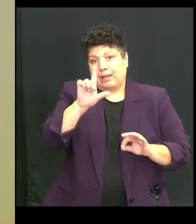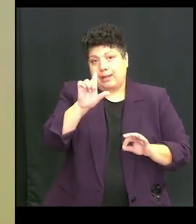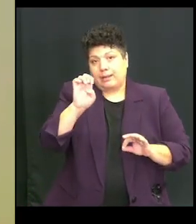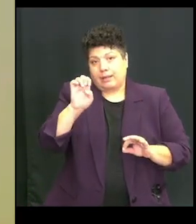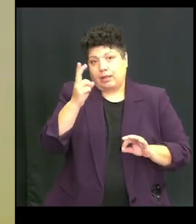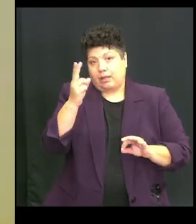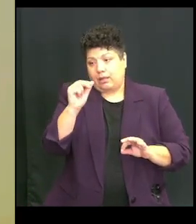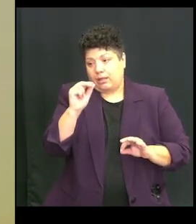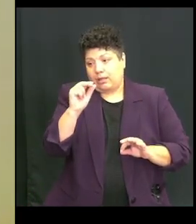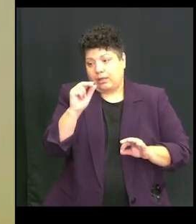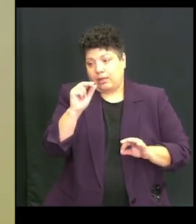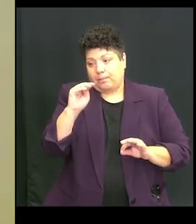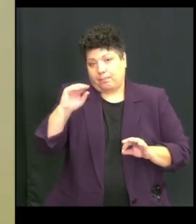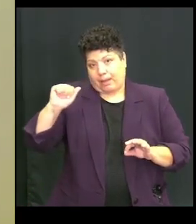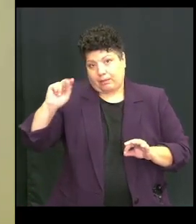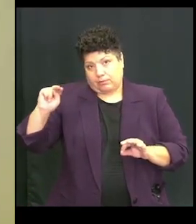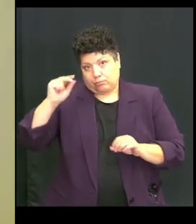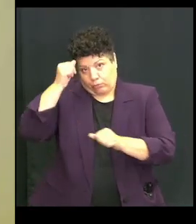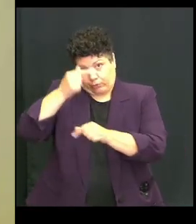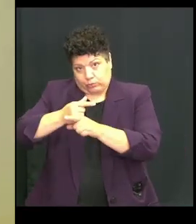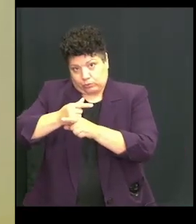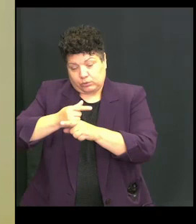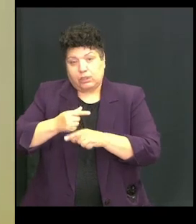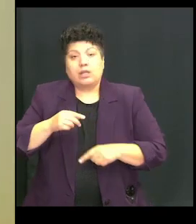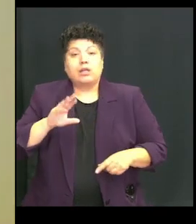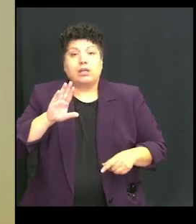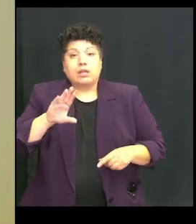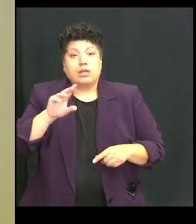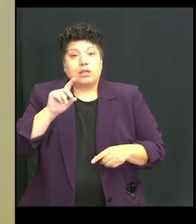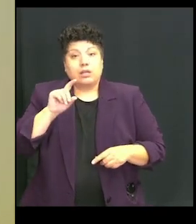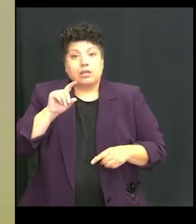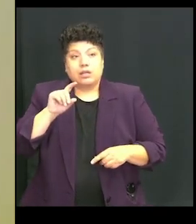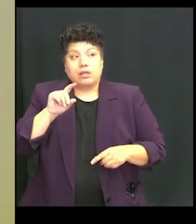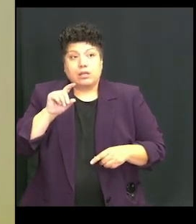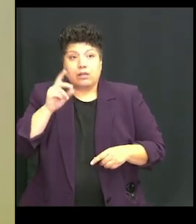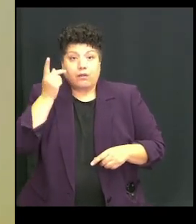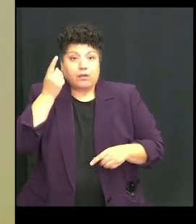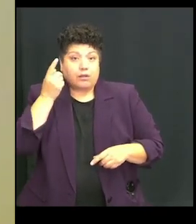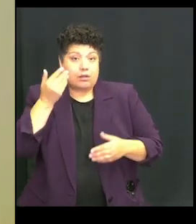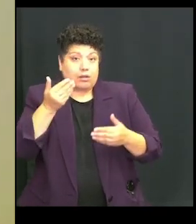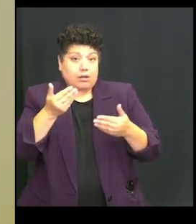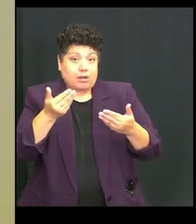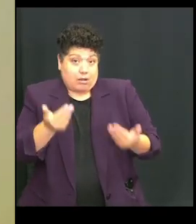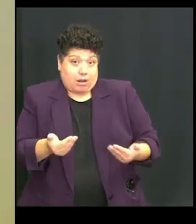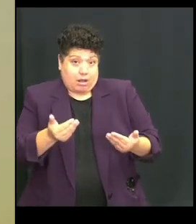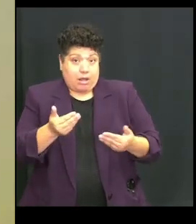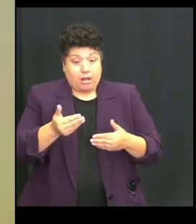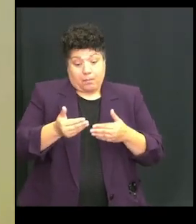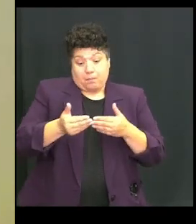then I think in the medium term looks not so good.